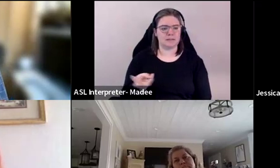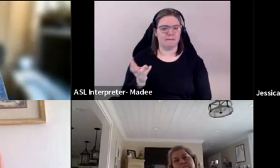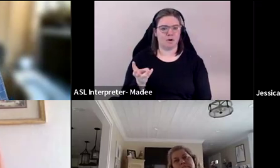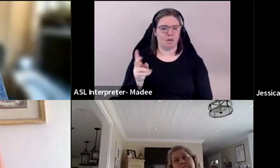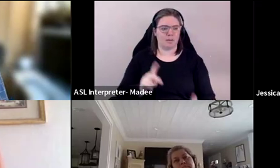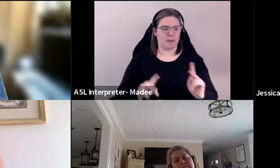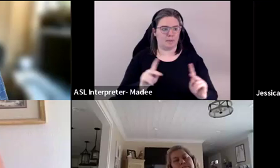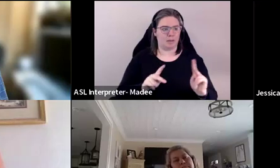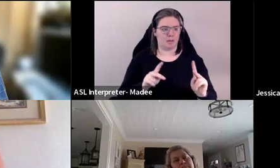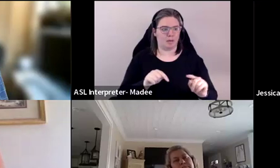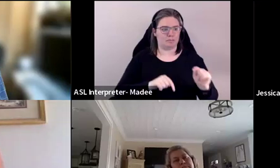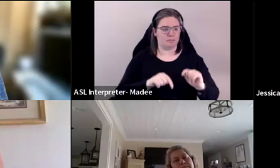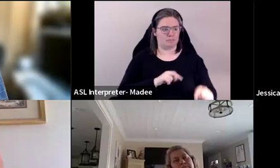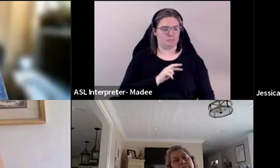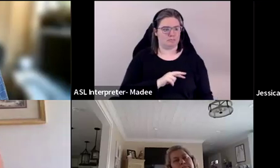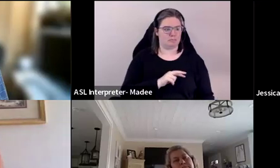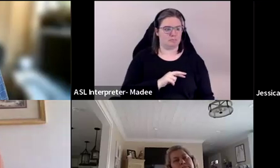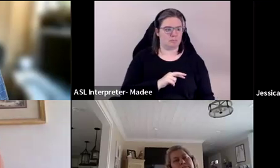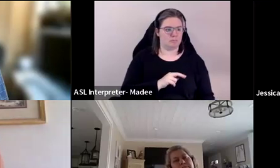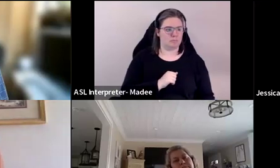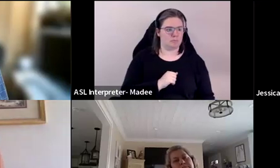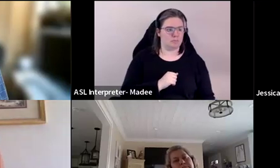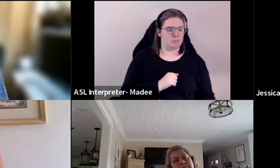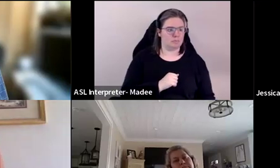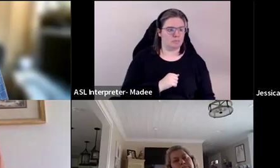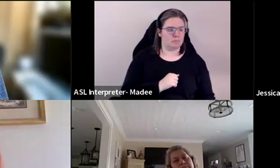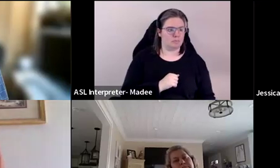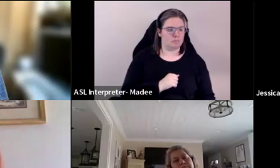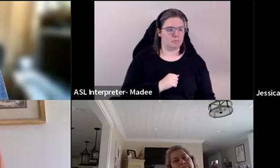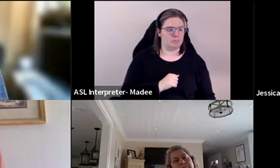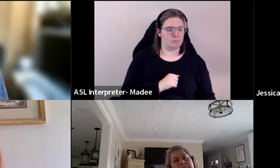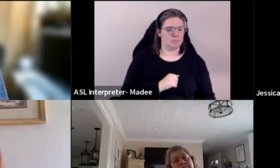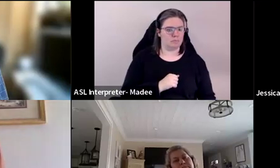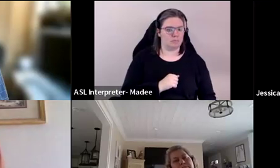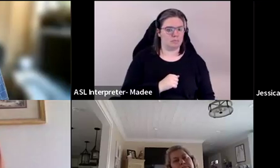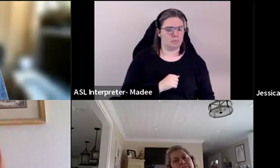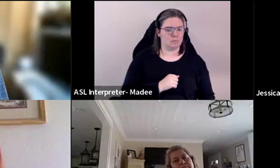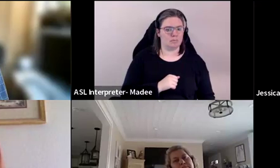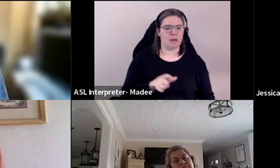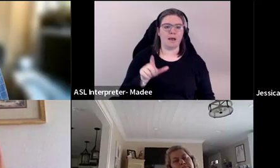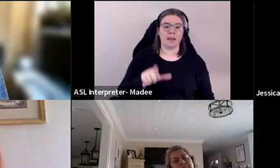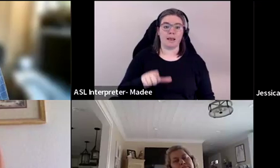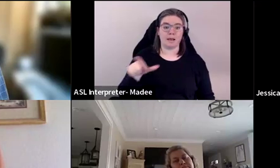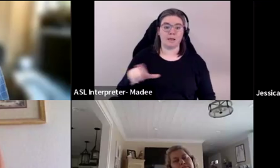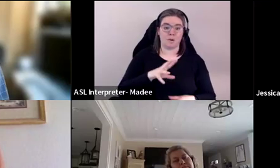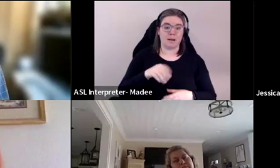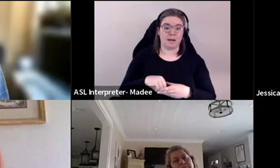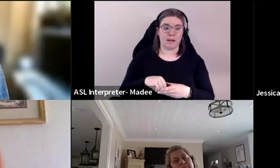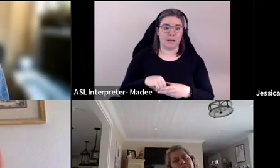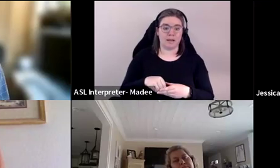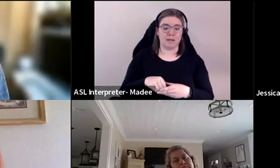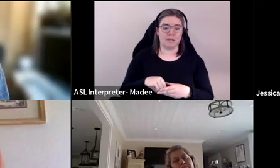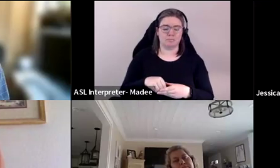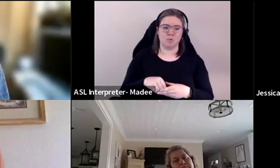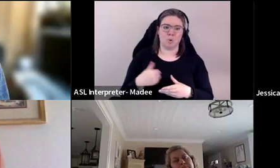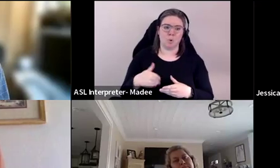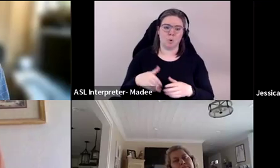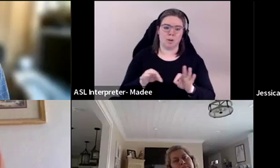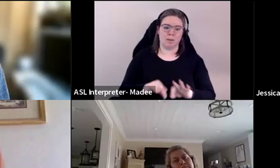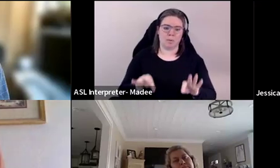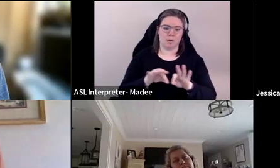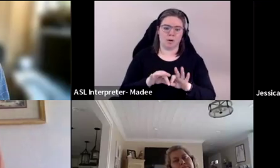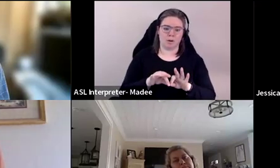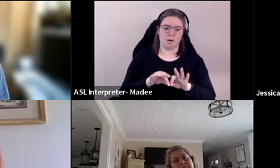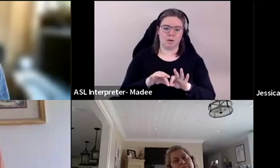Rebecca /APRIL: People talk about land Shermain said. Landlord engagement is a priority in the community, and not just to simply to how help people get housed, but to maintain housing.